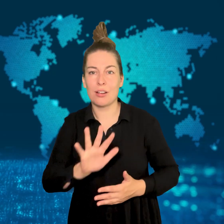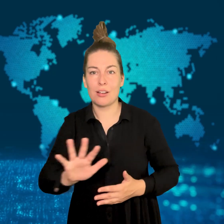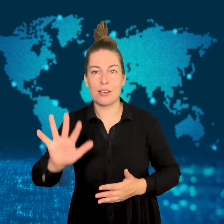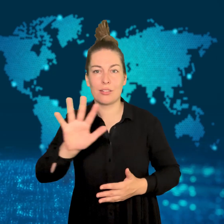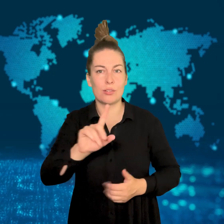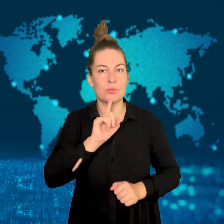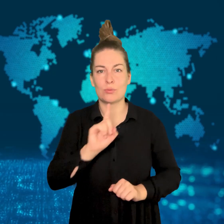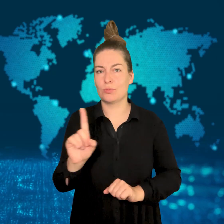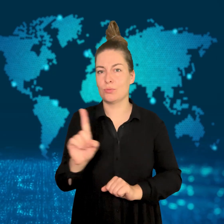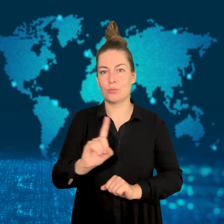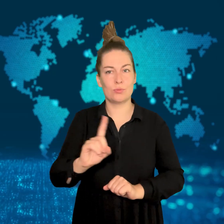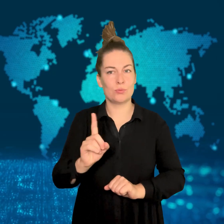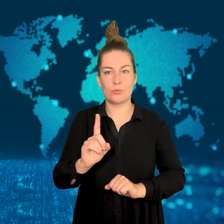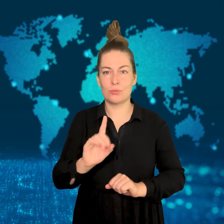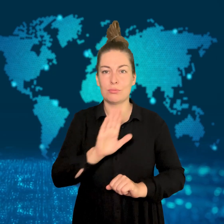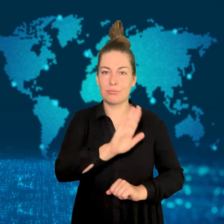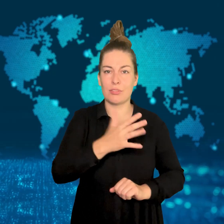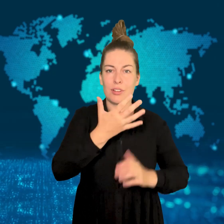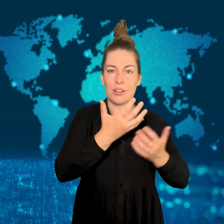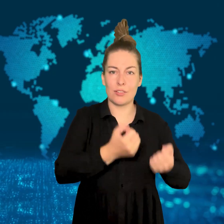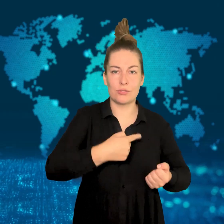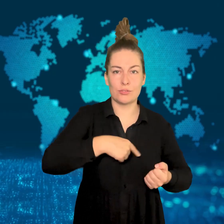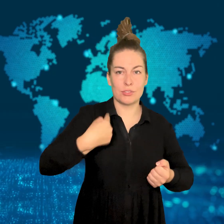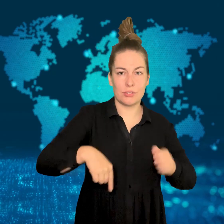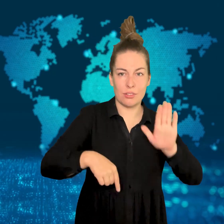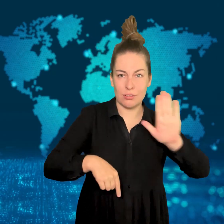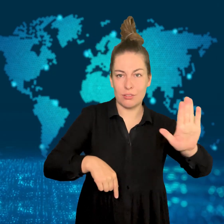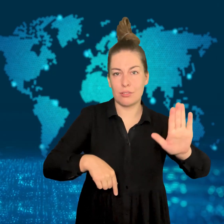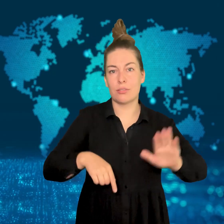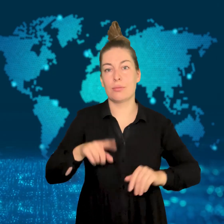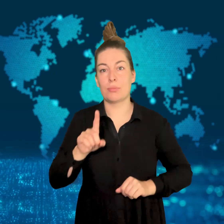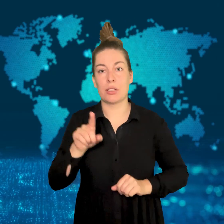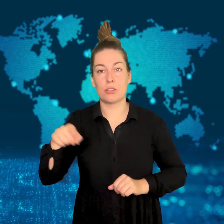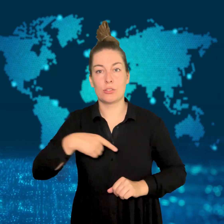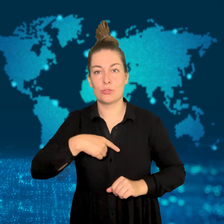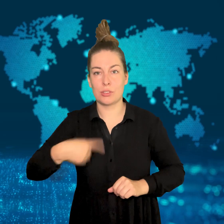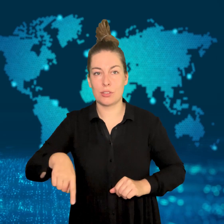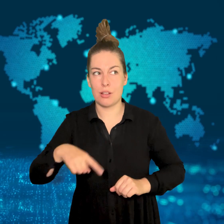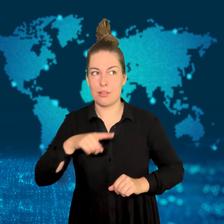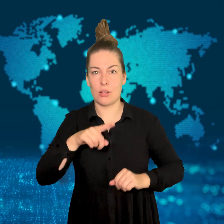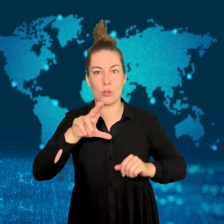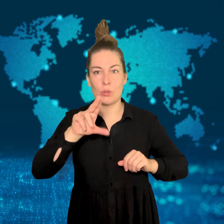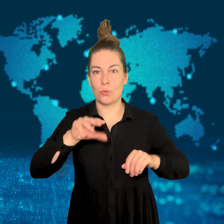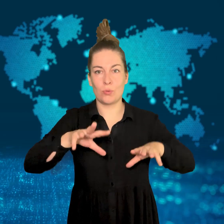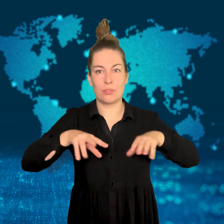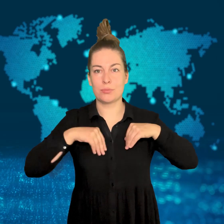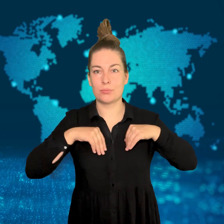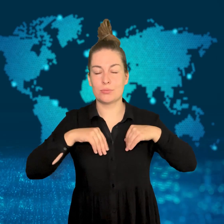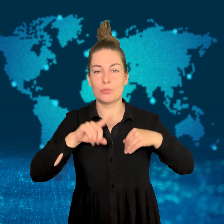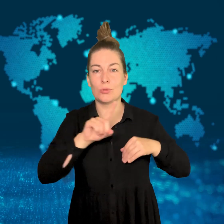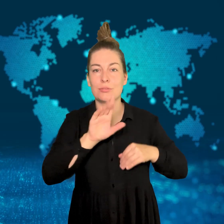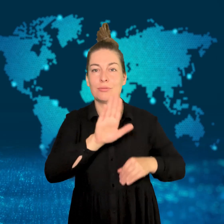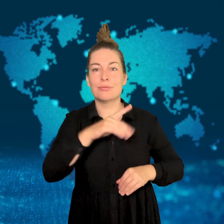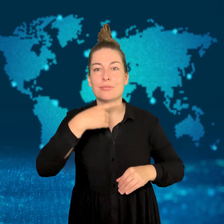An international court has ruled that China's claim to